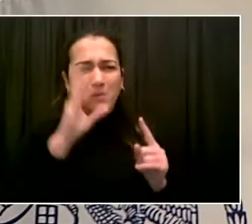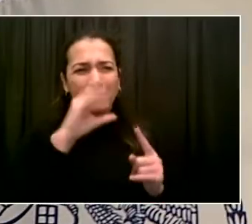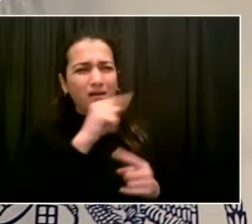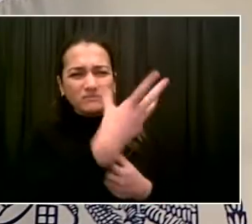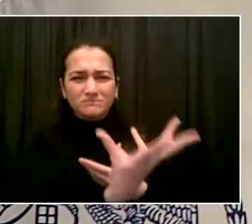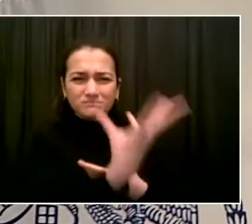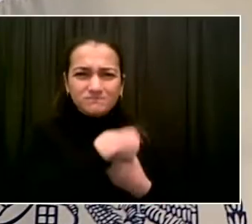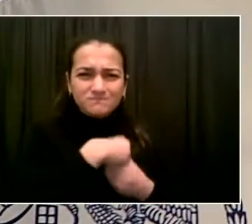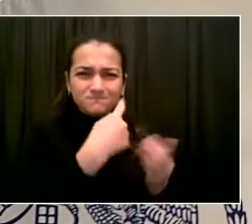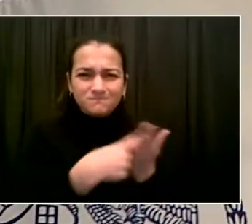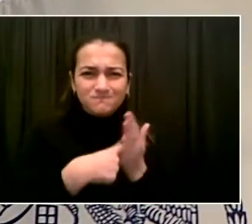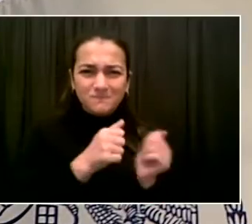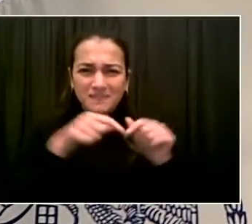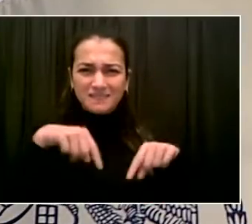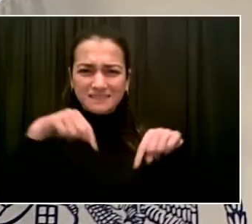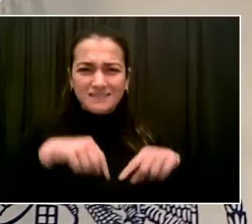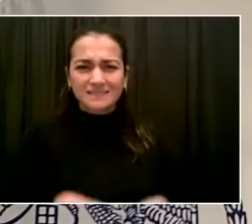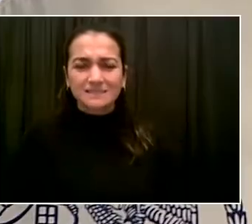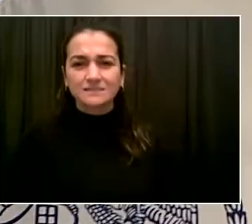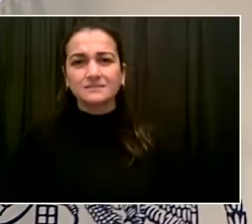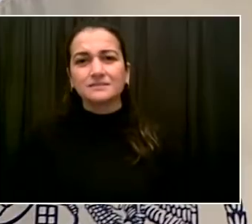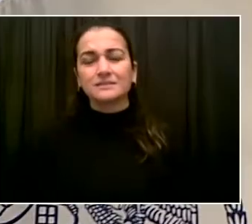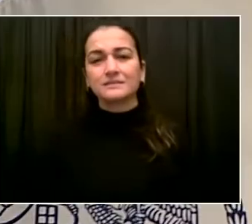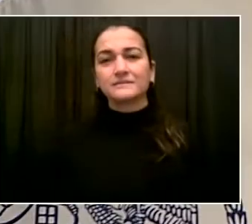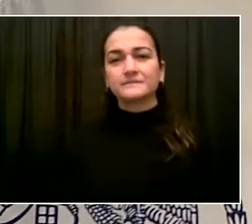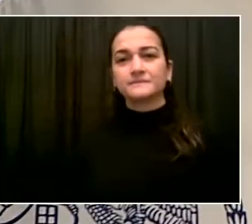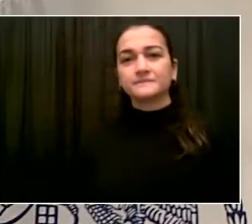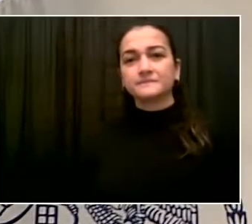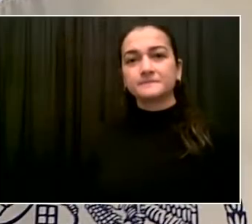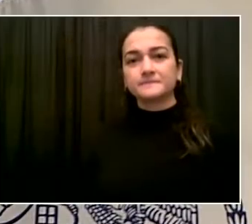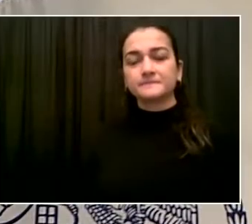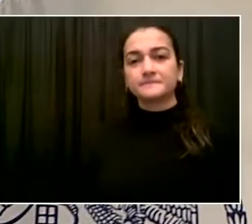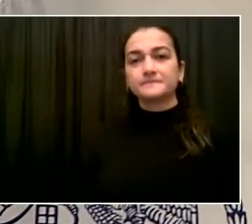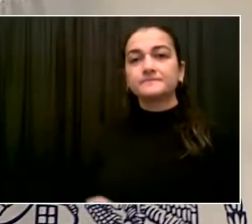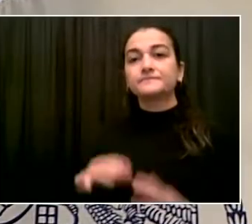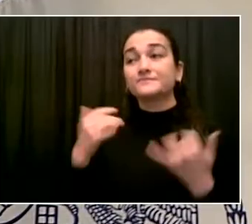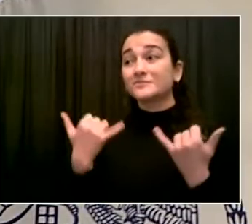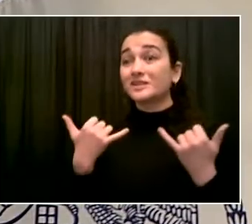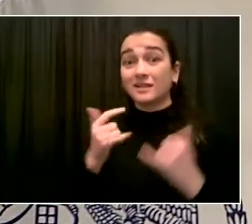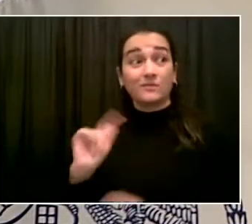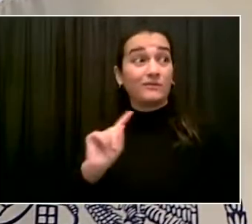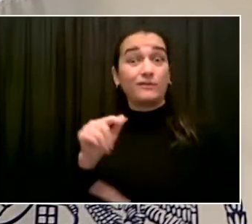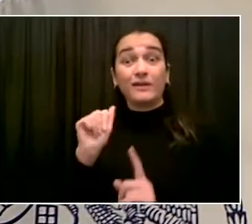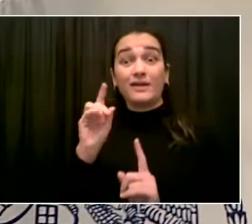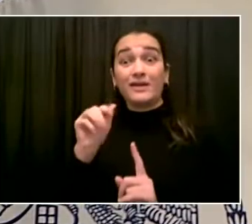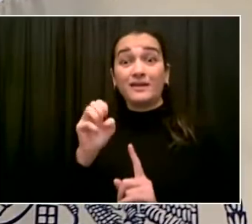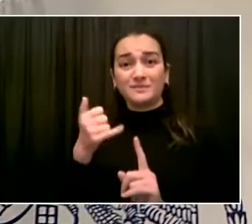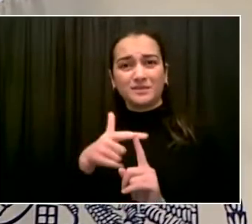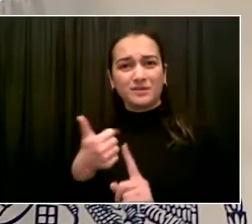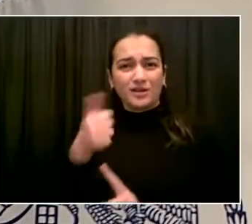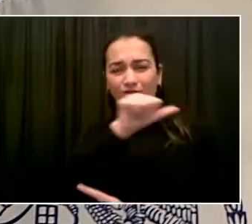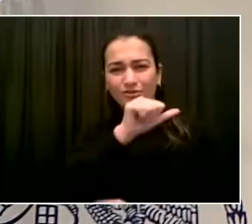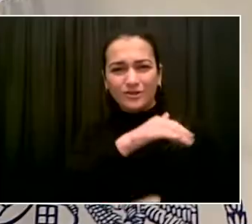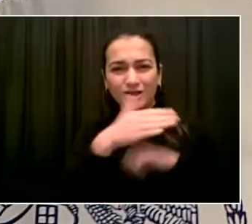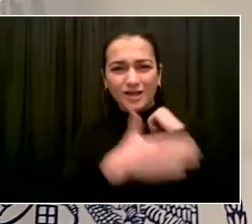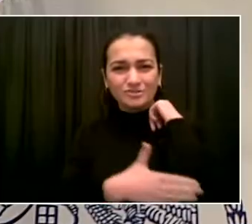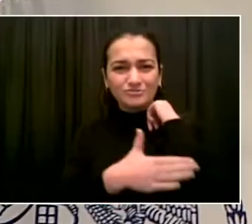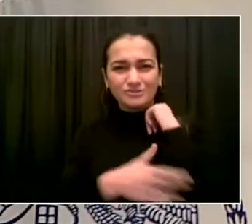ELIZABETH, I CAN'T SPEAK FOR HIS SCHULEDE, HE IS OVERSEAS RIGHT NOW. I WAS AHEAD I HAD TWO